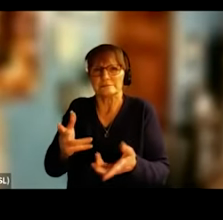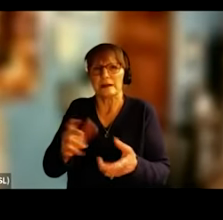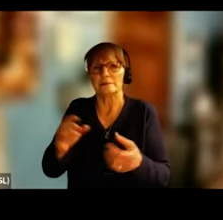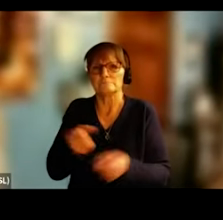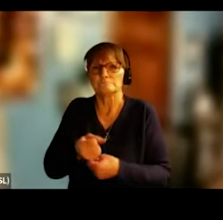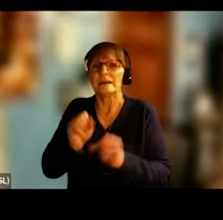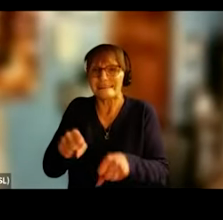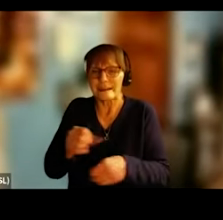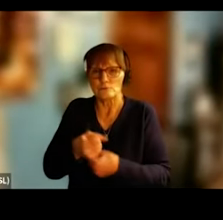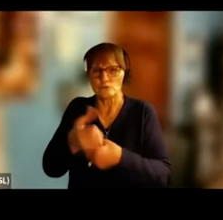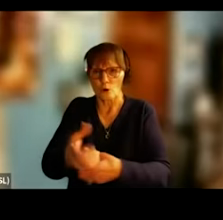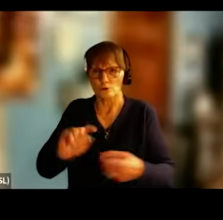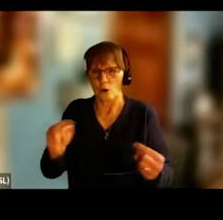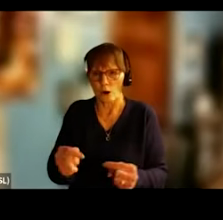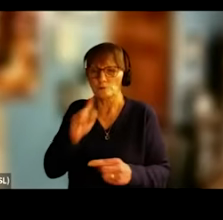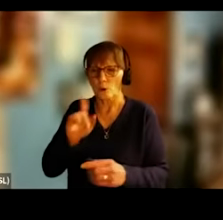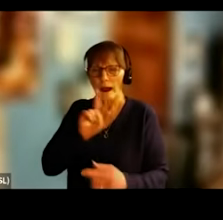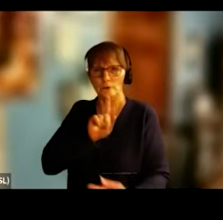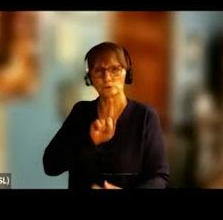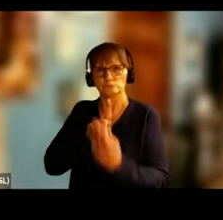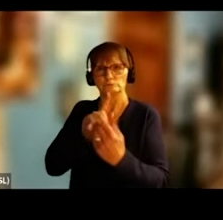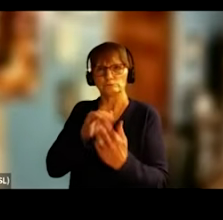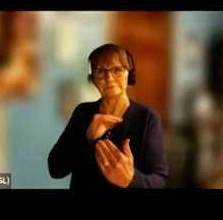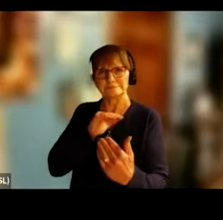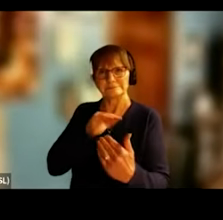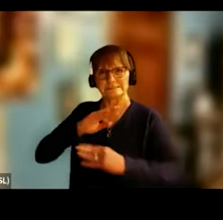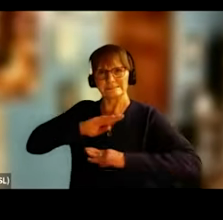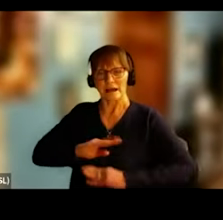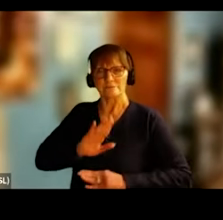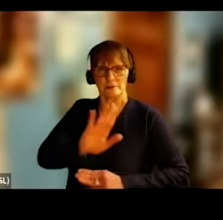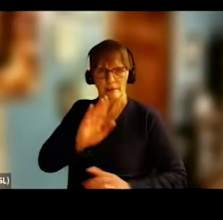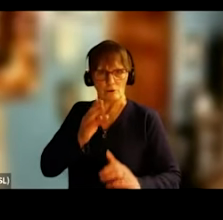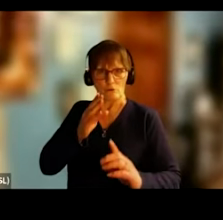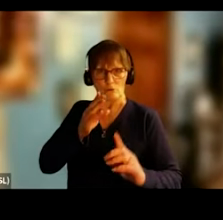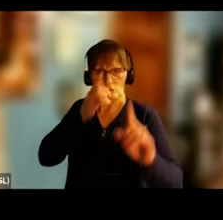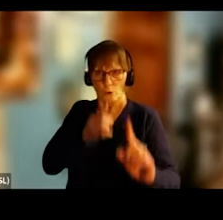And so how do we meet them on actually having them identify their goals of saying, "I wanna hang out with my buddies,